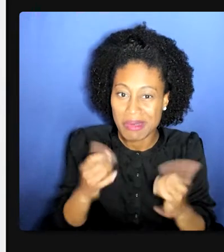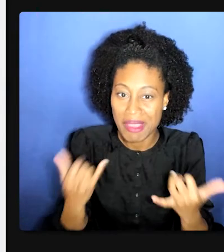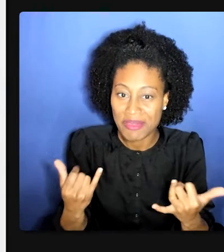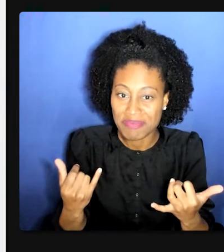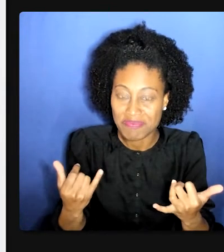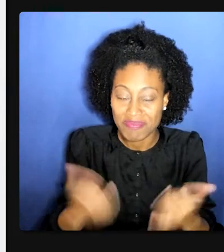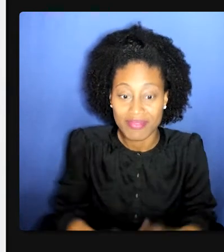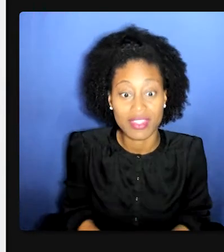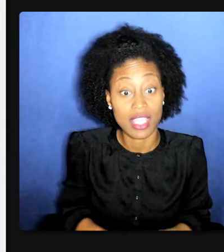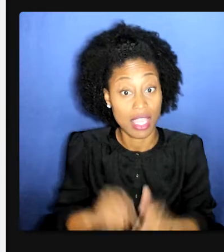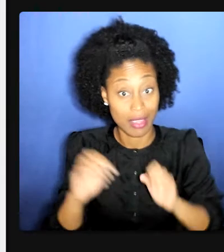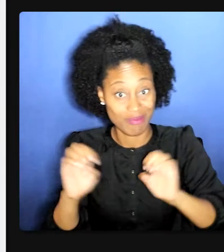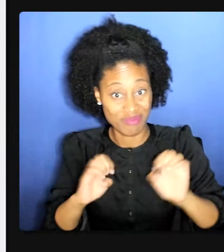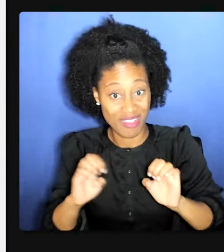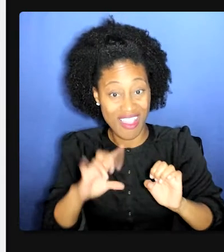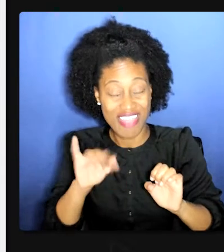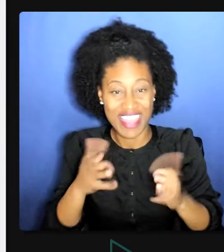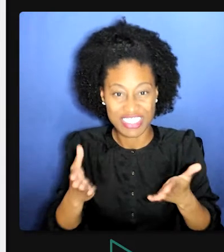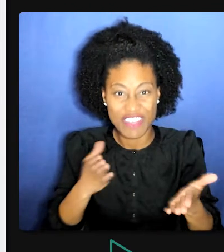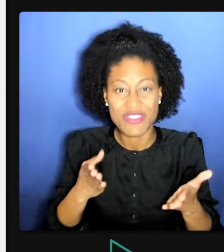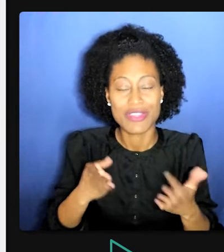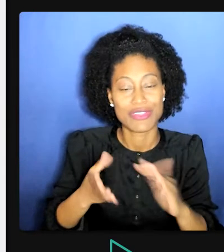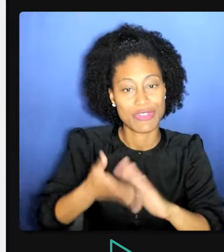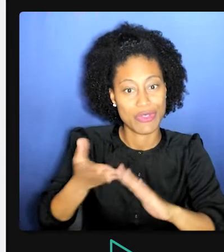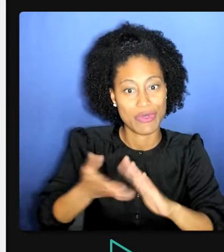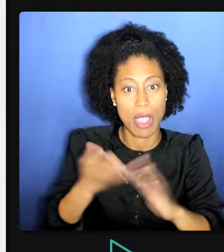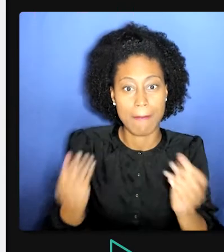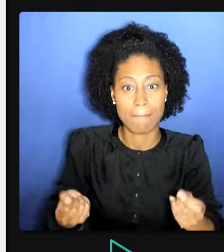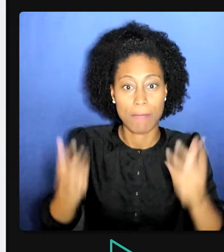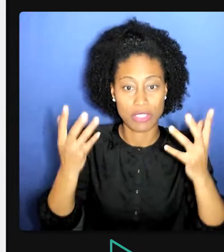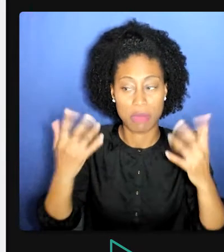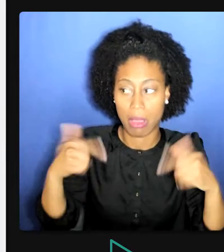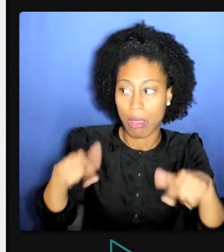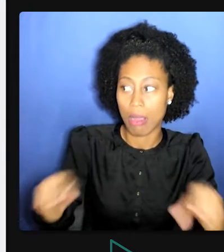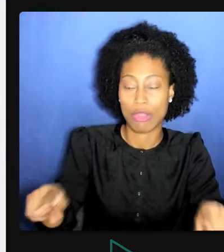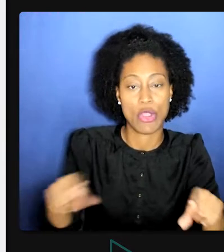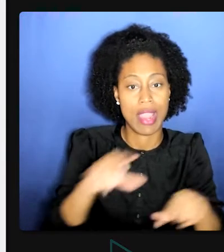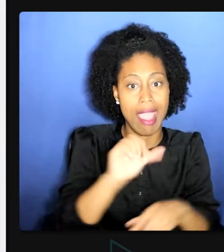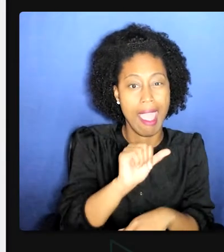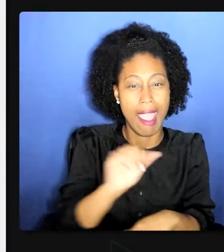Experiments is a service where you can run multiple concurrent AV tests